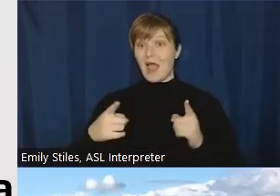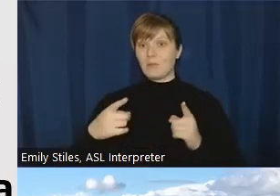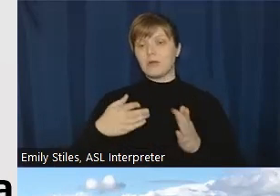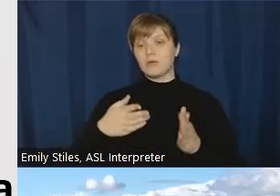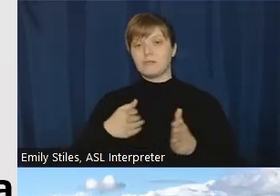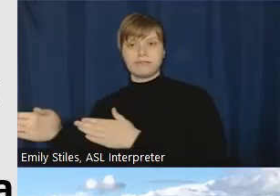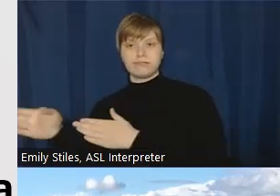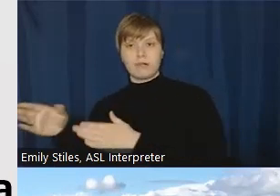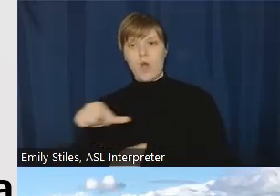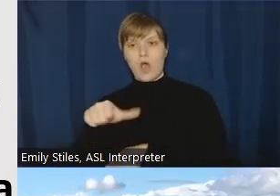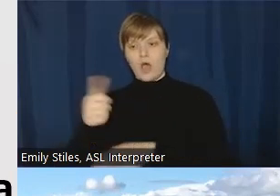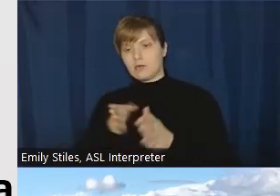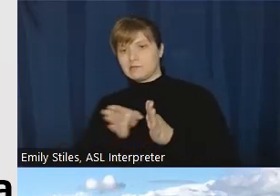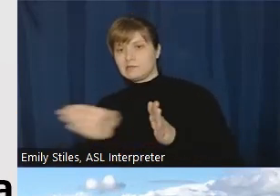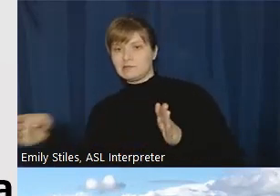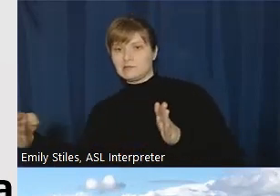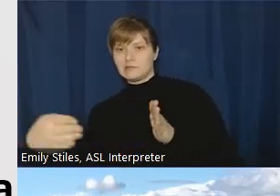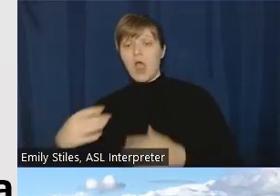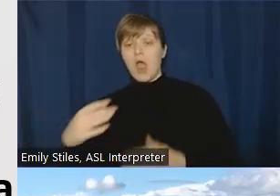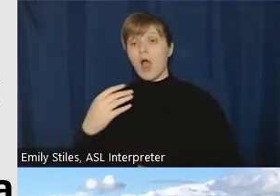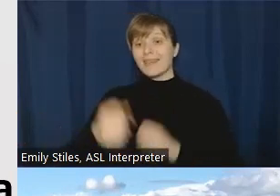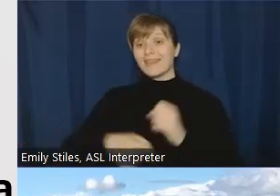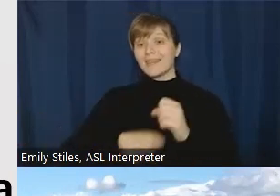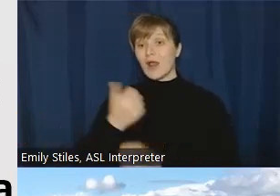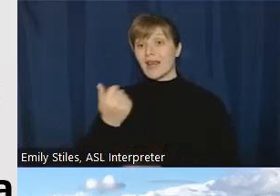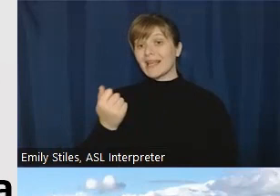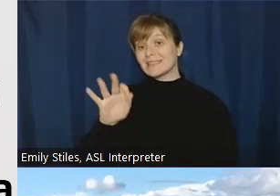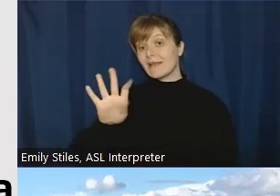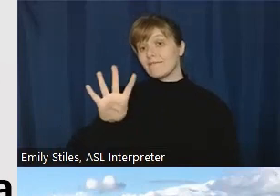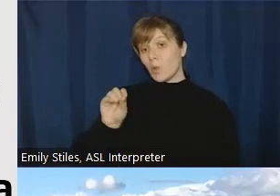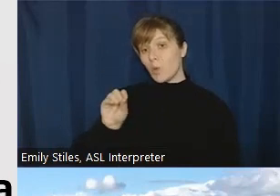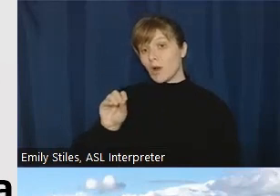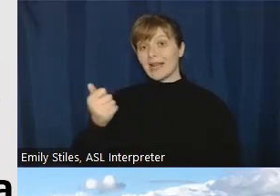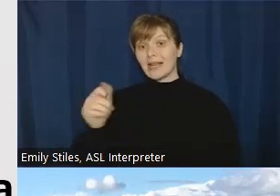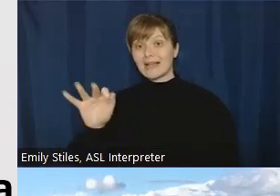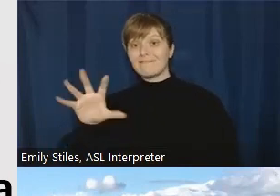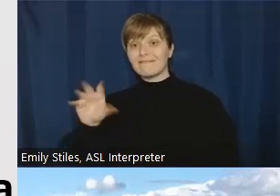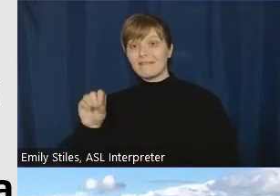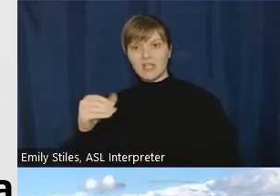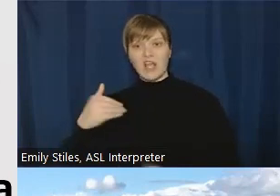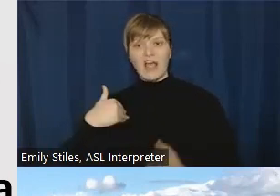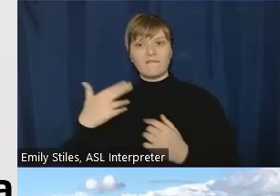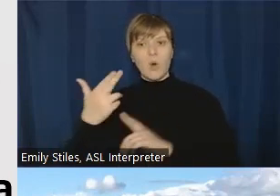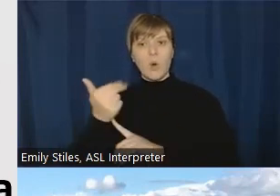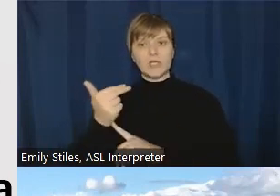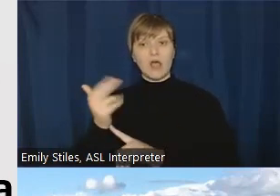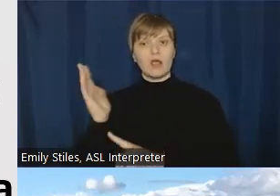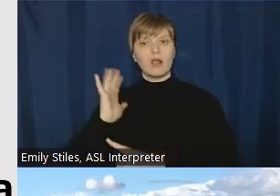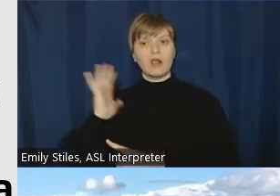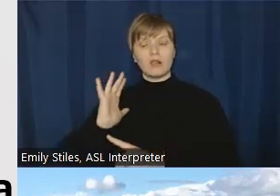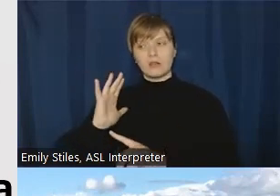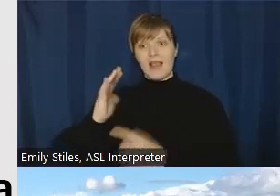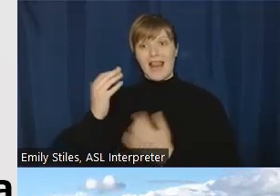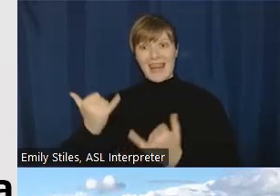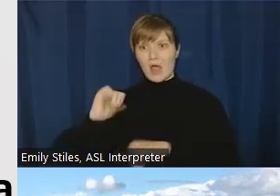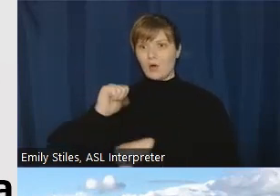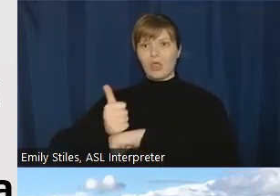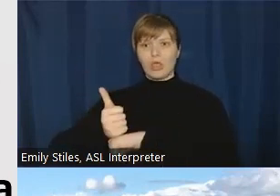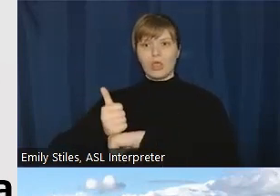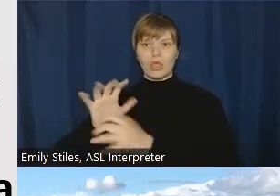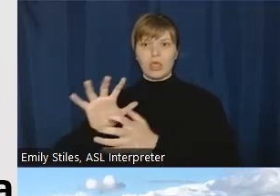1950s hotels are sitting there idly. We are now looking, if you look at the top slide, that will